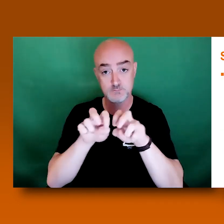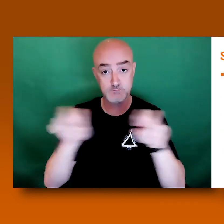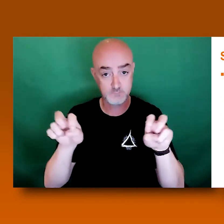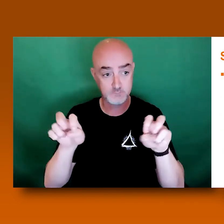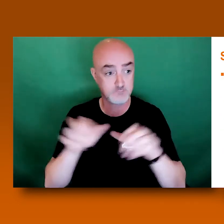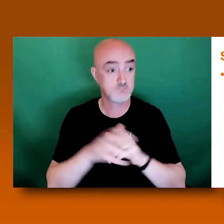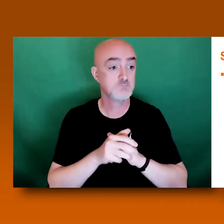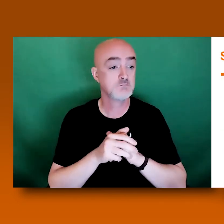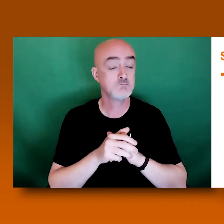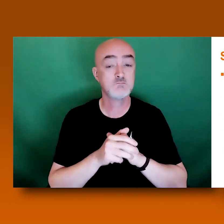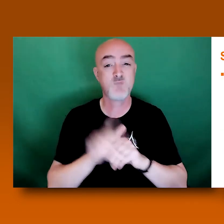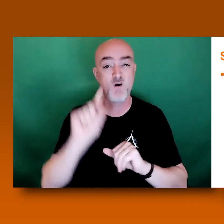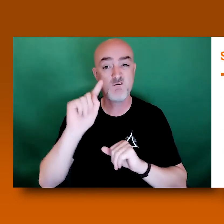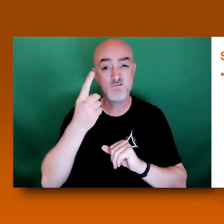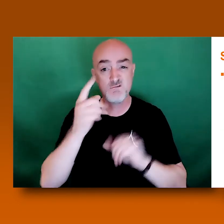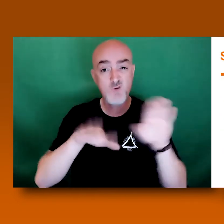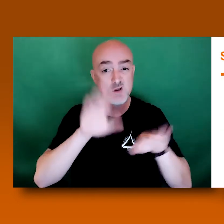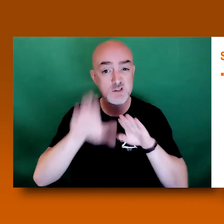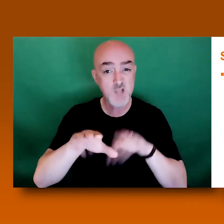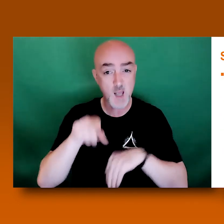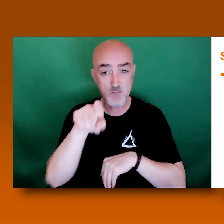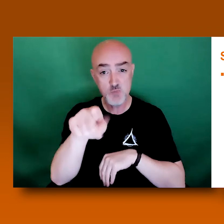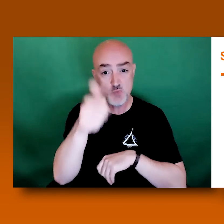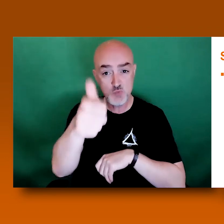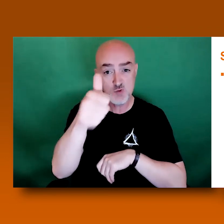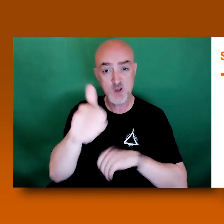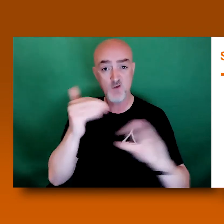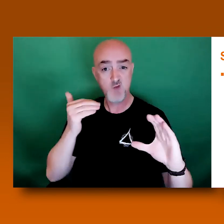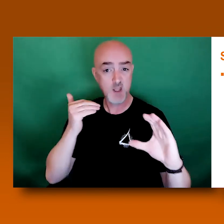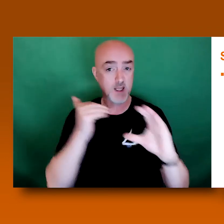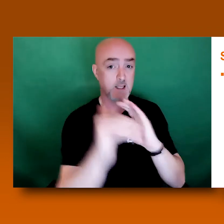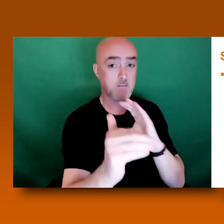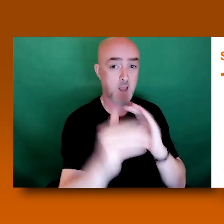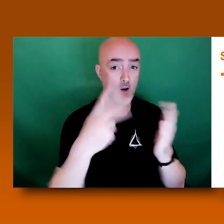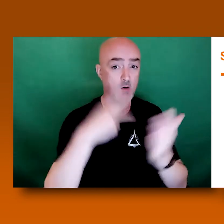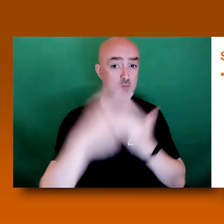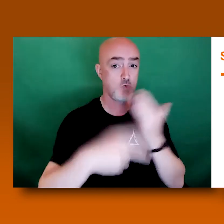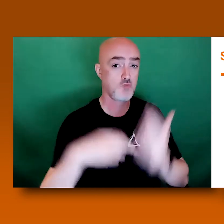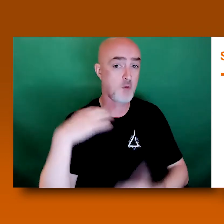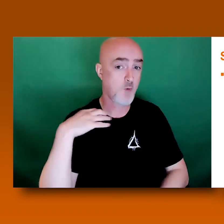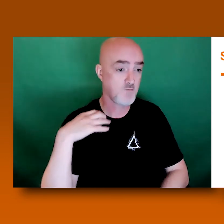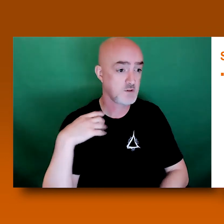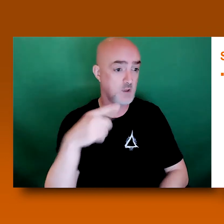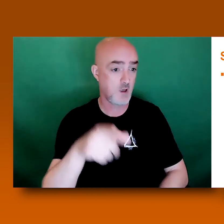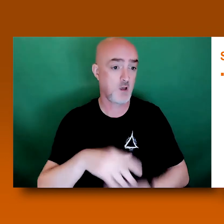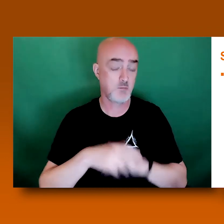So, for NSF panels, the first step is you would email the program officer.